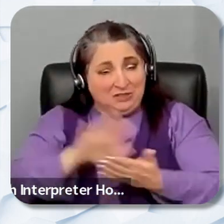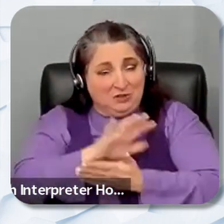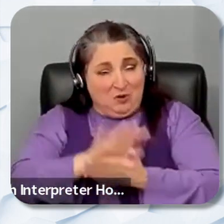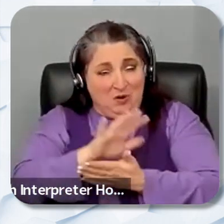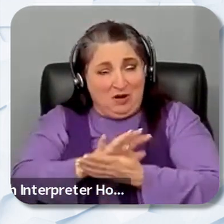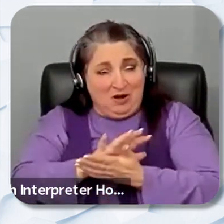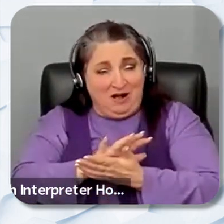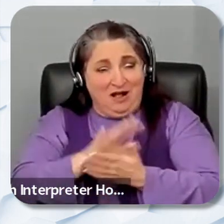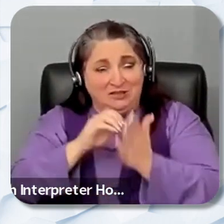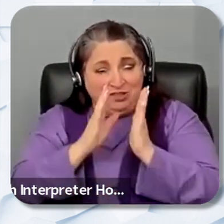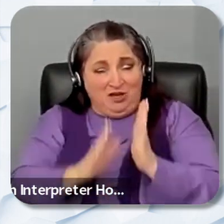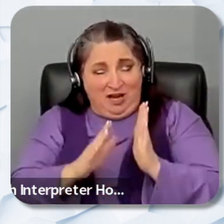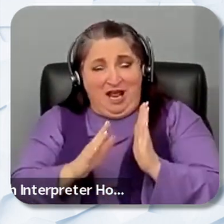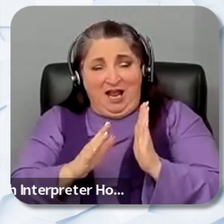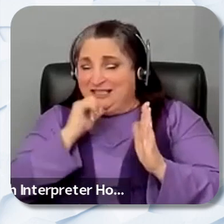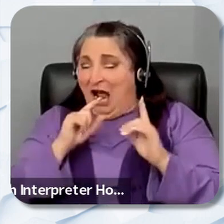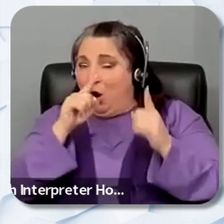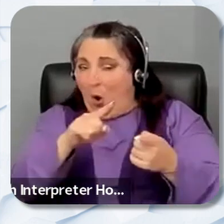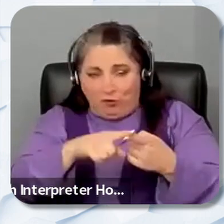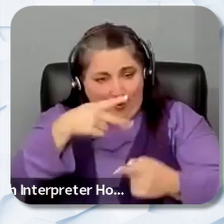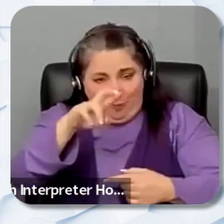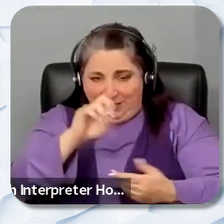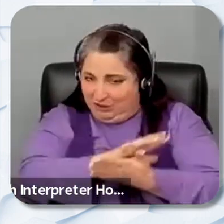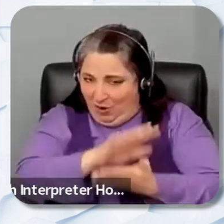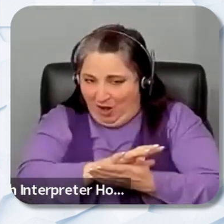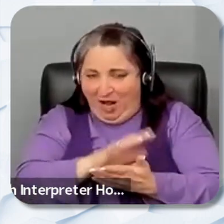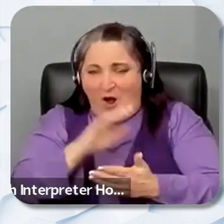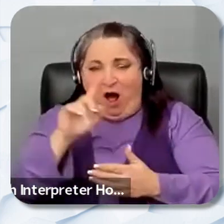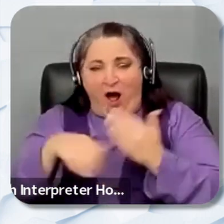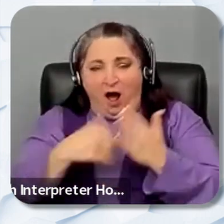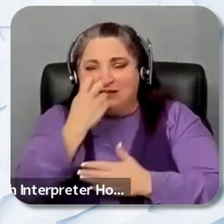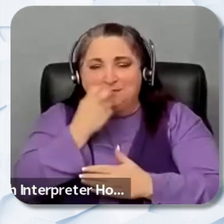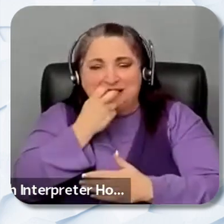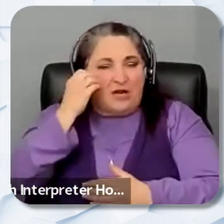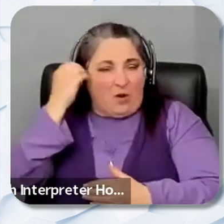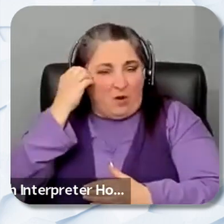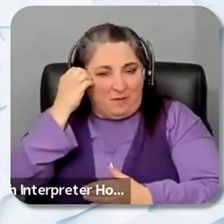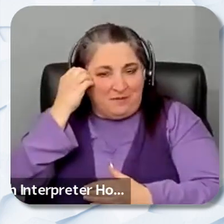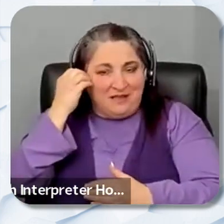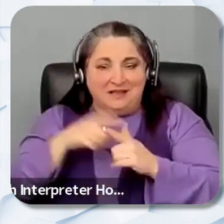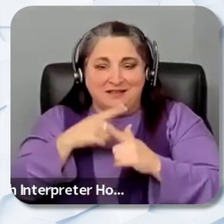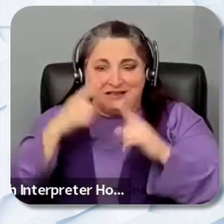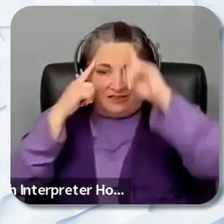attend preschool, where your only meeting target is less than 3.5 percent of school